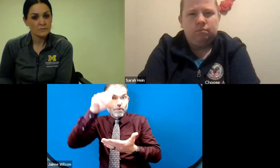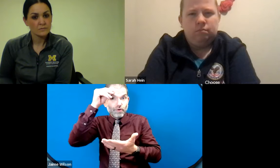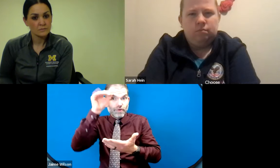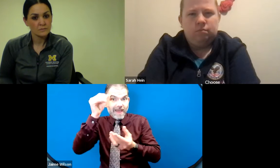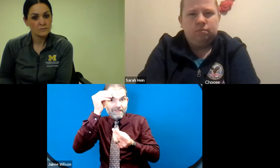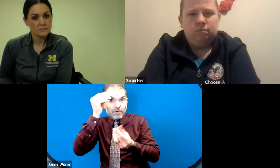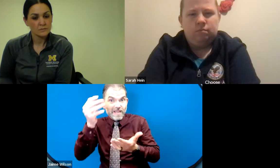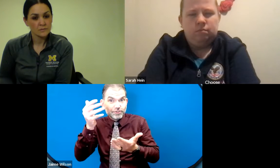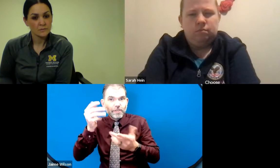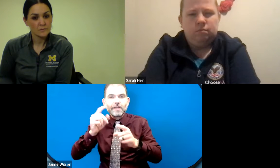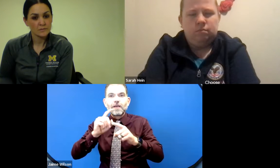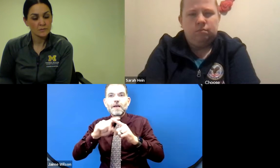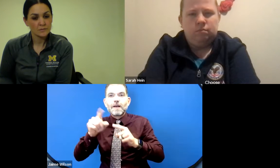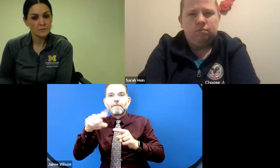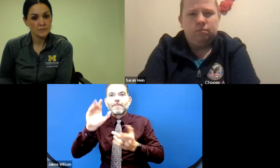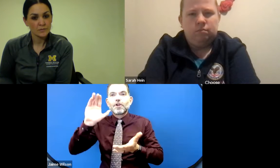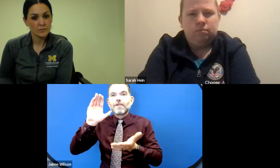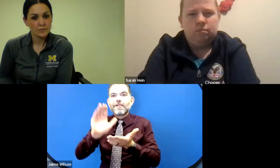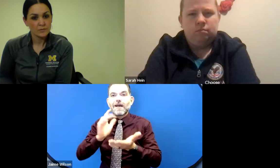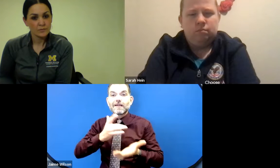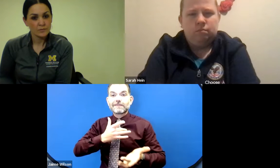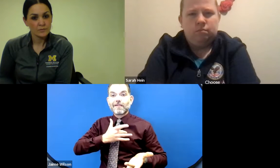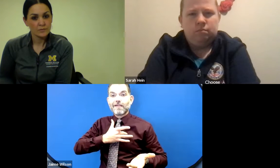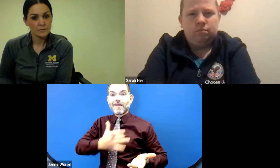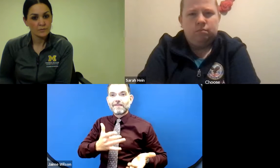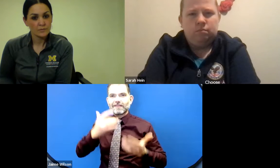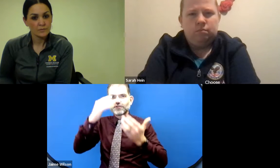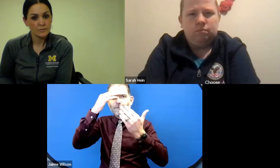ASL Interpreter: it might take them a little bit longer ASL Interpreter: to process that information.